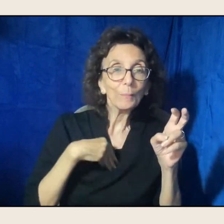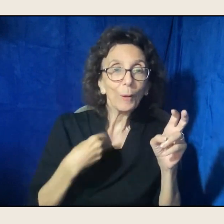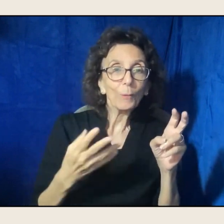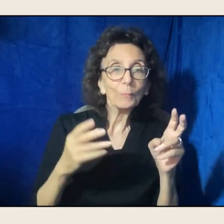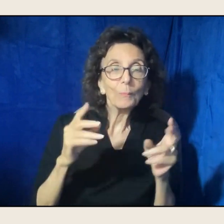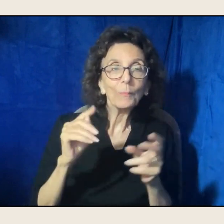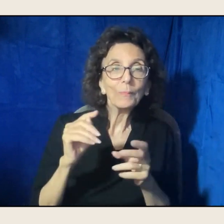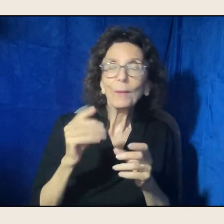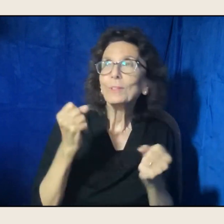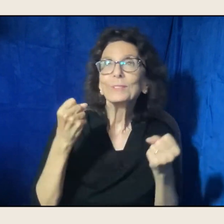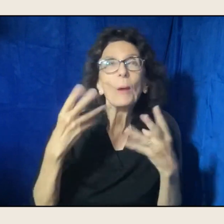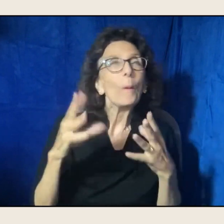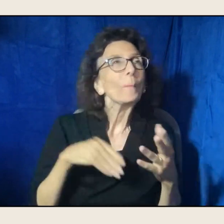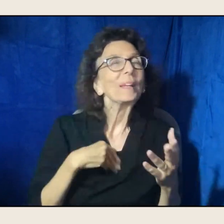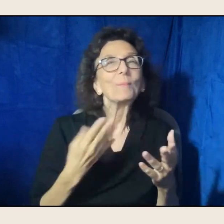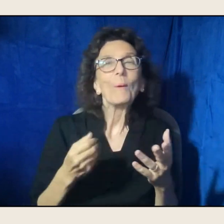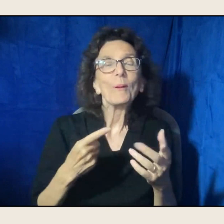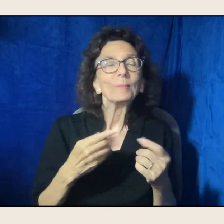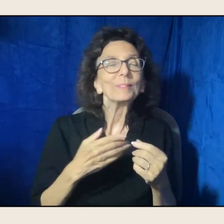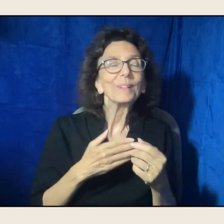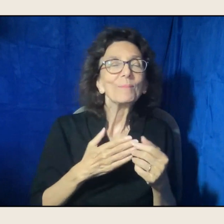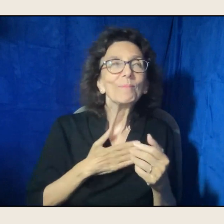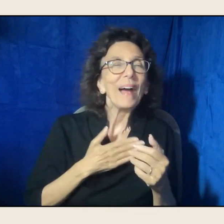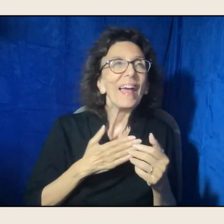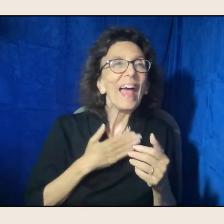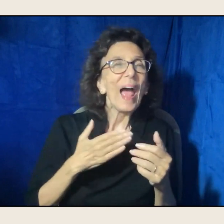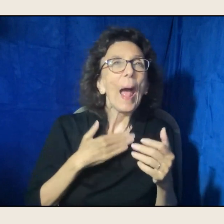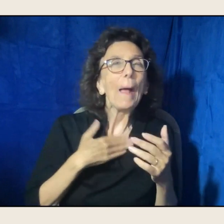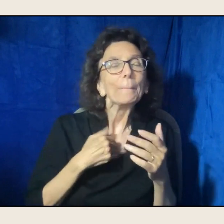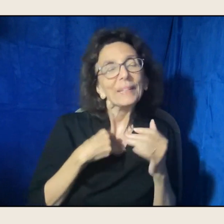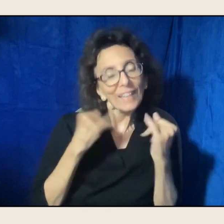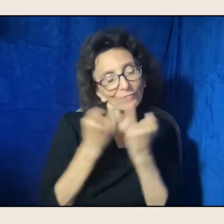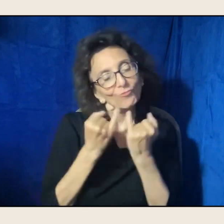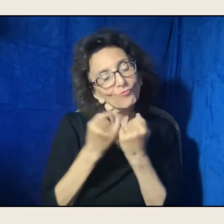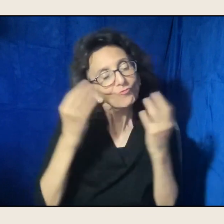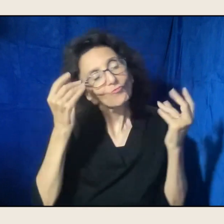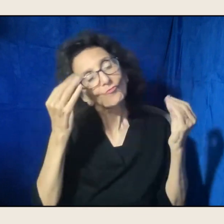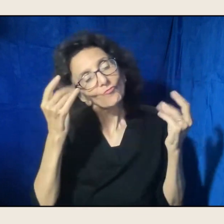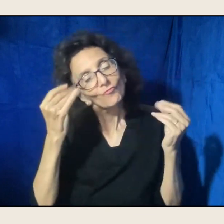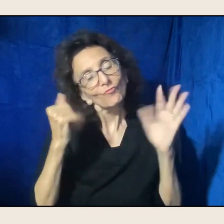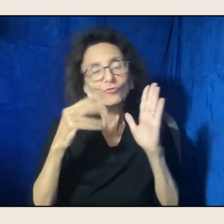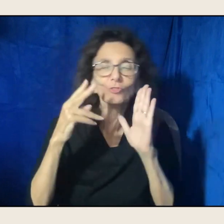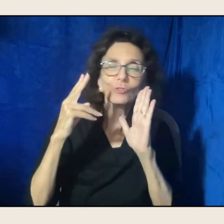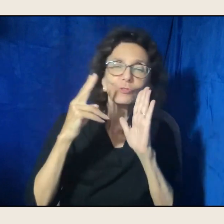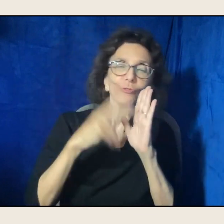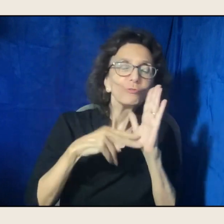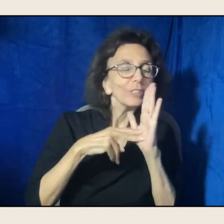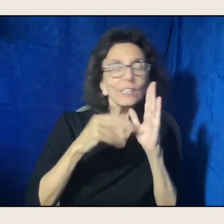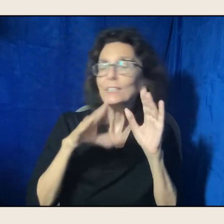My happy rabbit hole today was reading and finding so many different poems